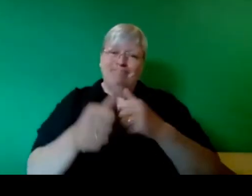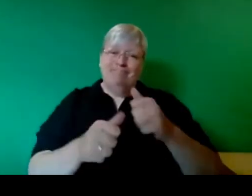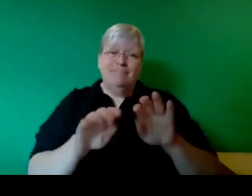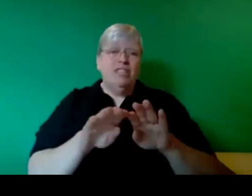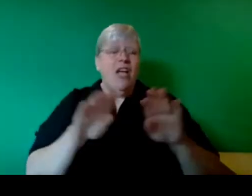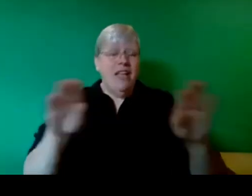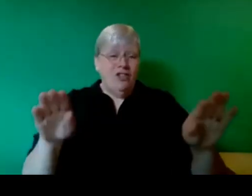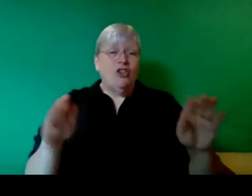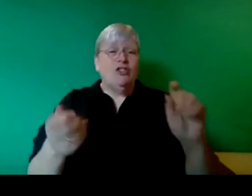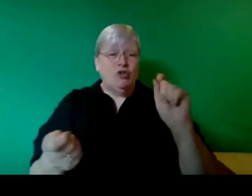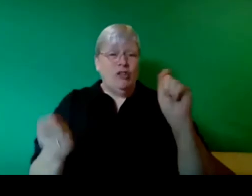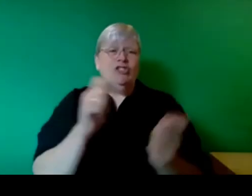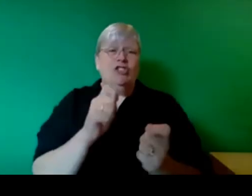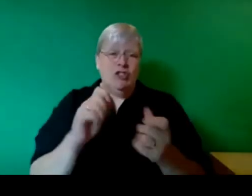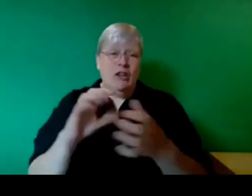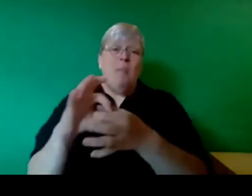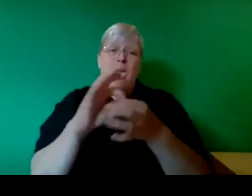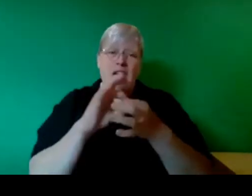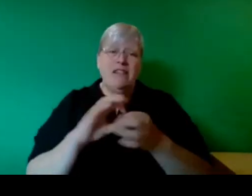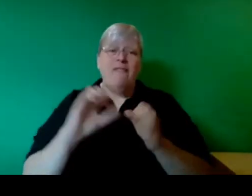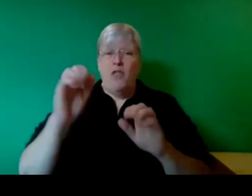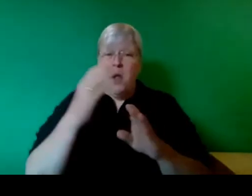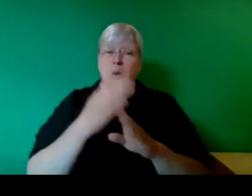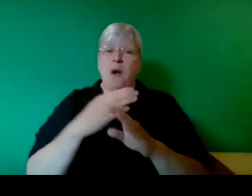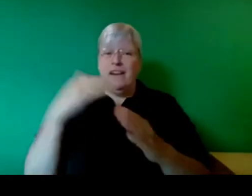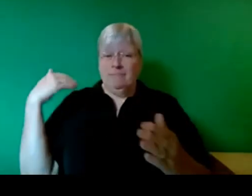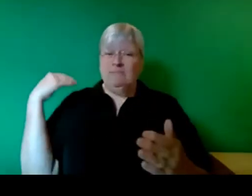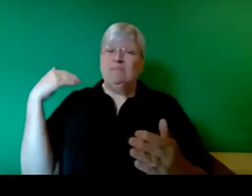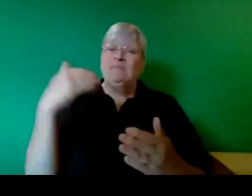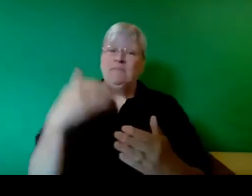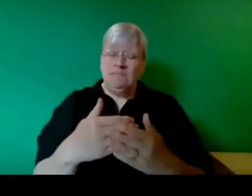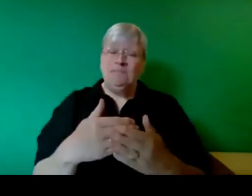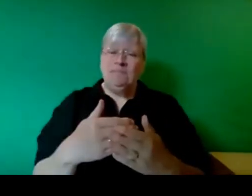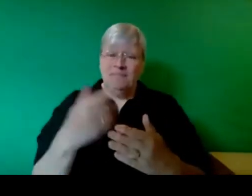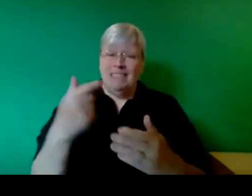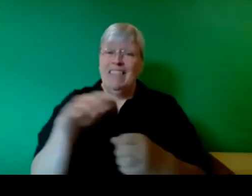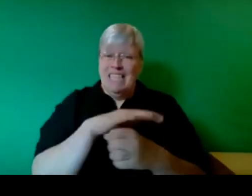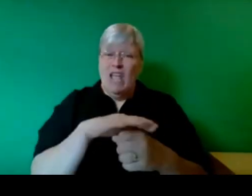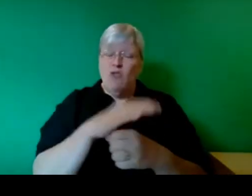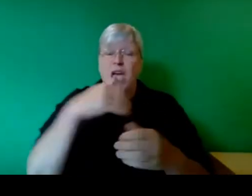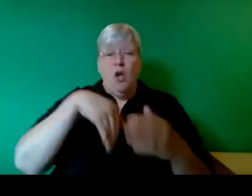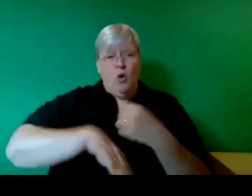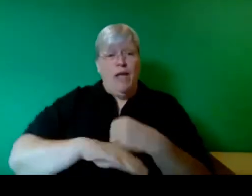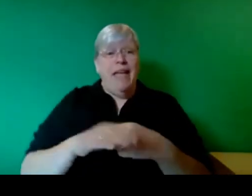over the years to galvanize work on this area in Scotland, including the creation of Commission.